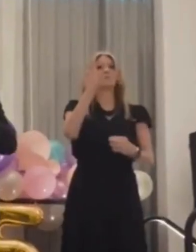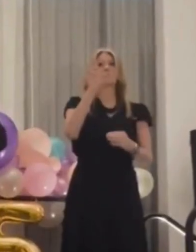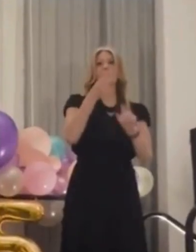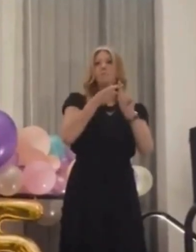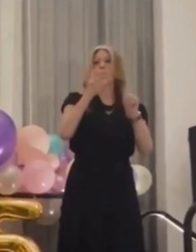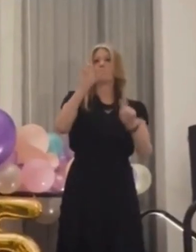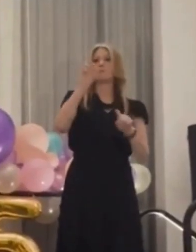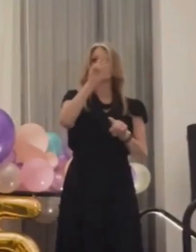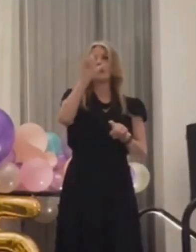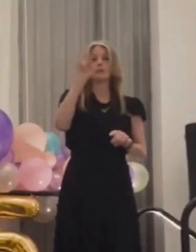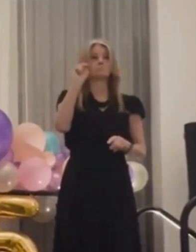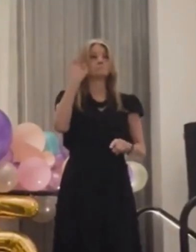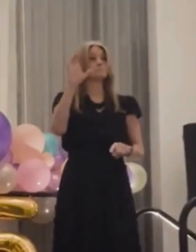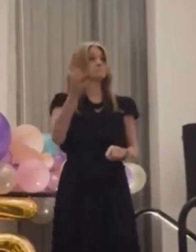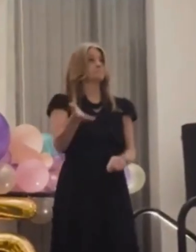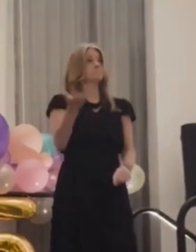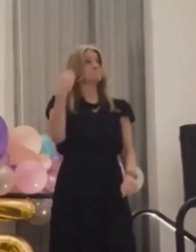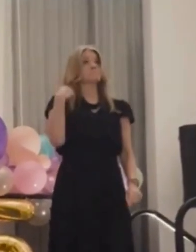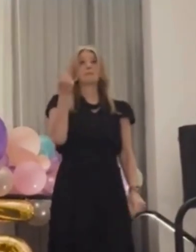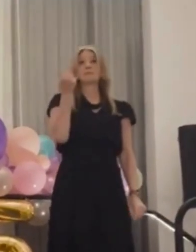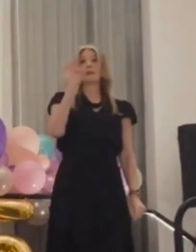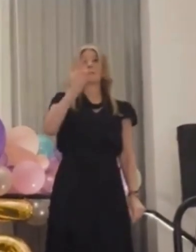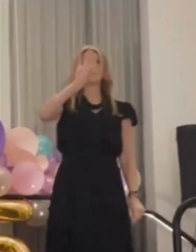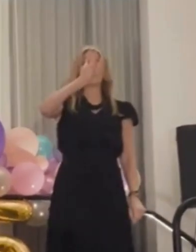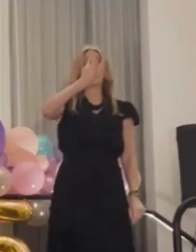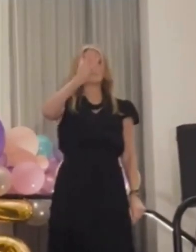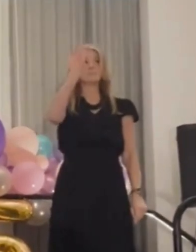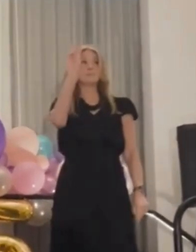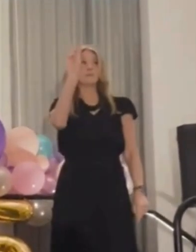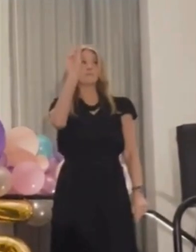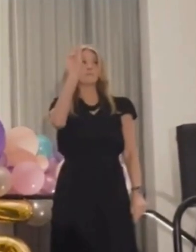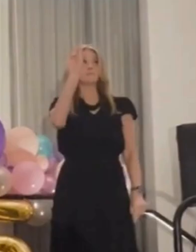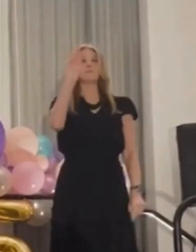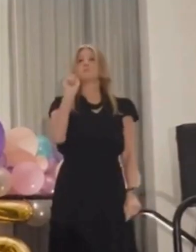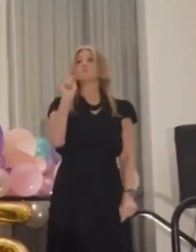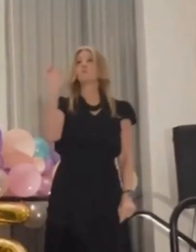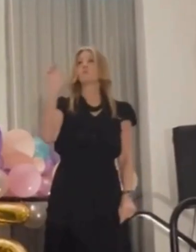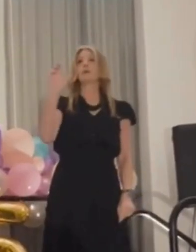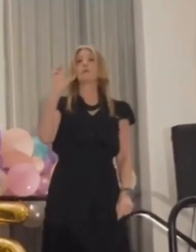in 1987 the North Carolina General Assembly